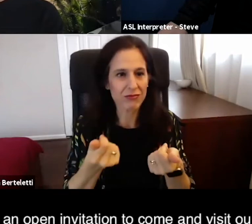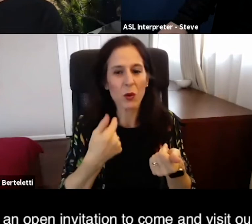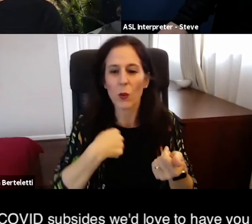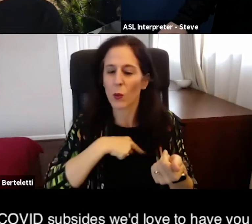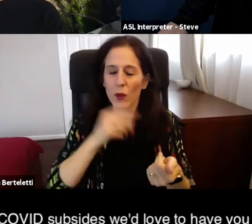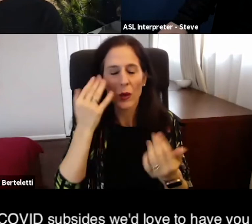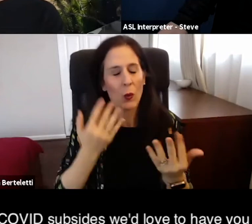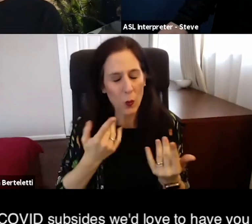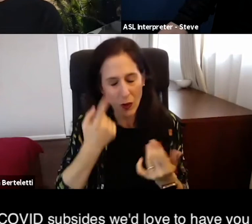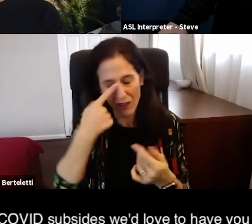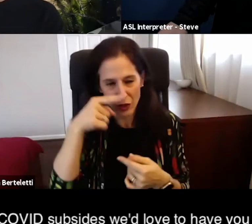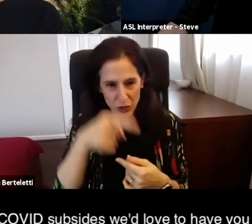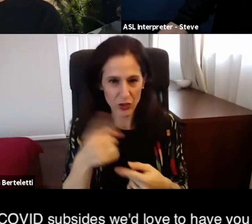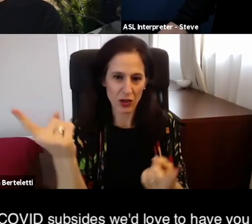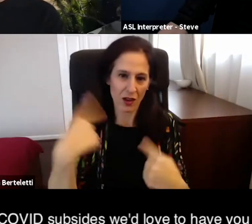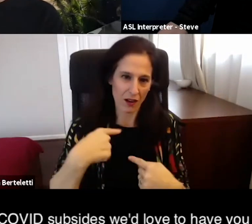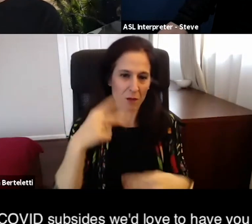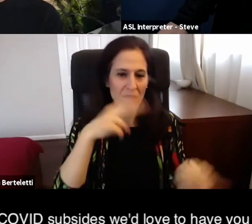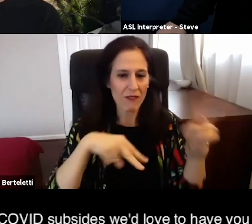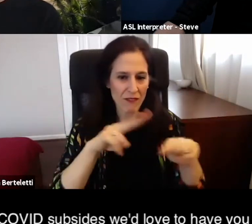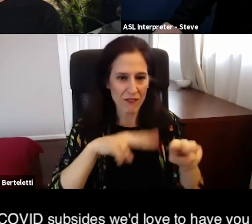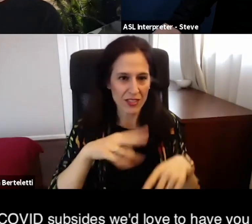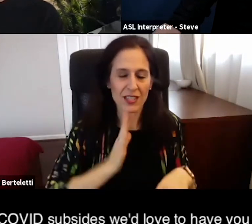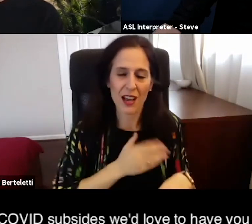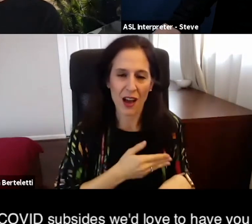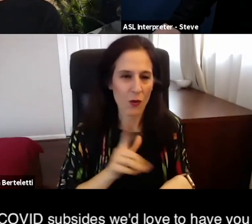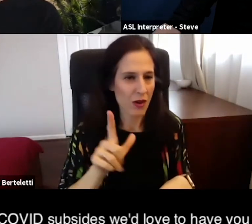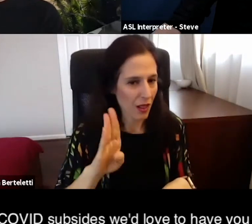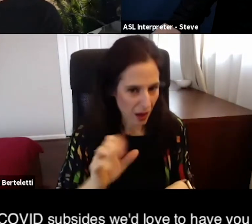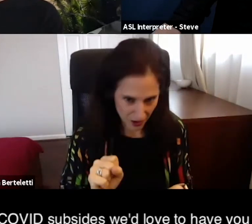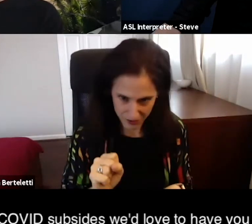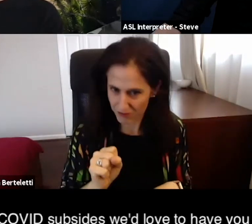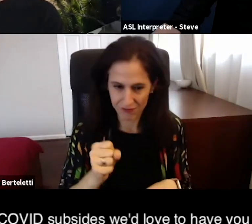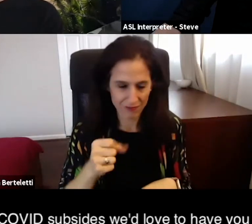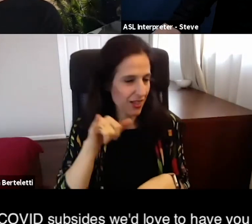and at some point at when covet subsides we'd love to have you come and see our labs